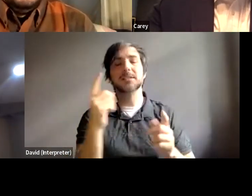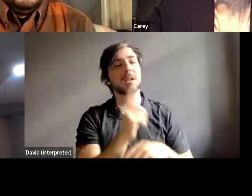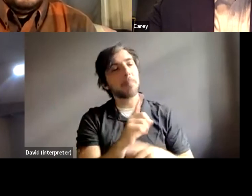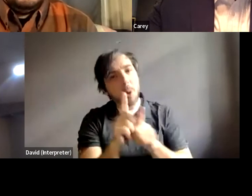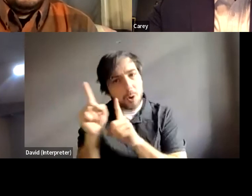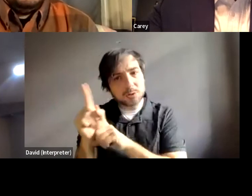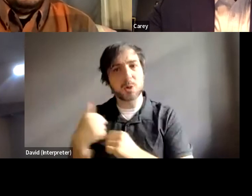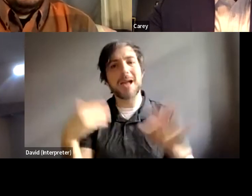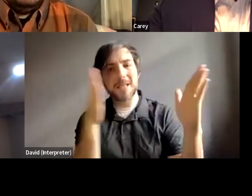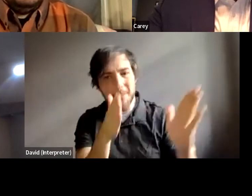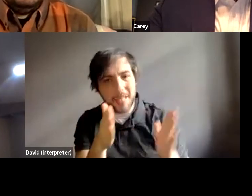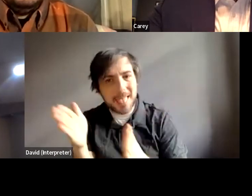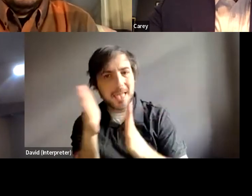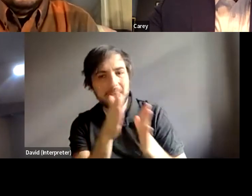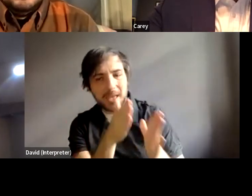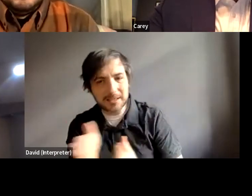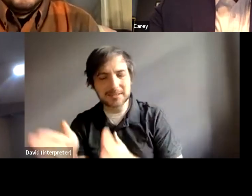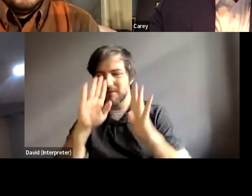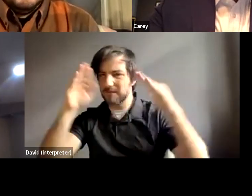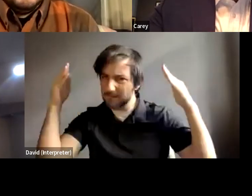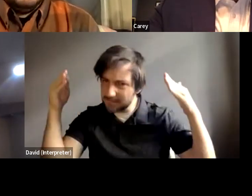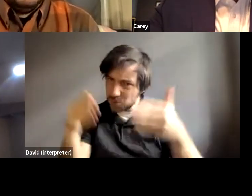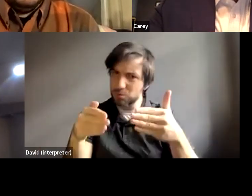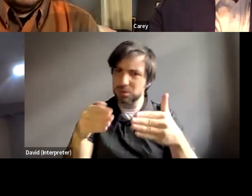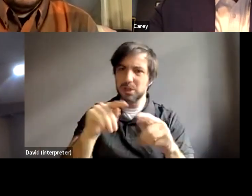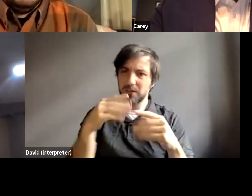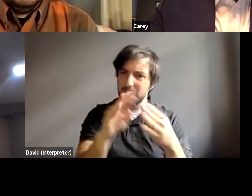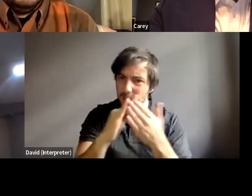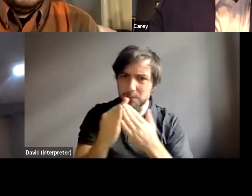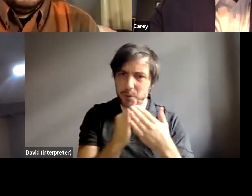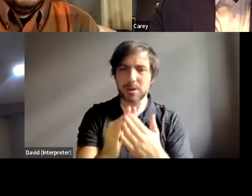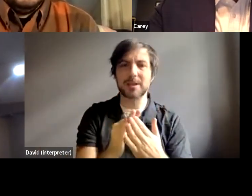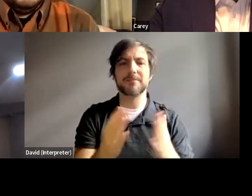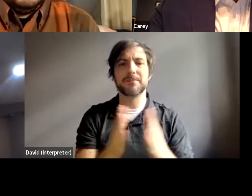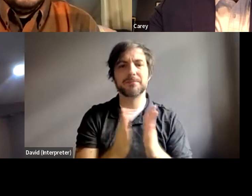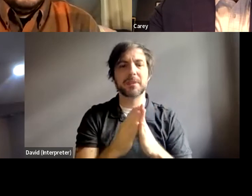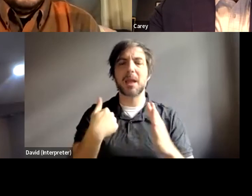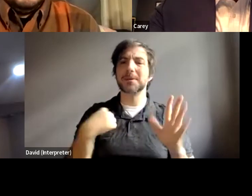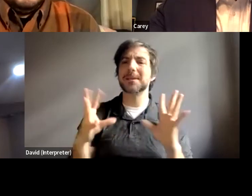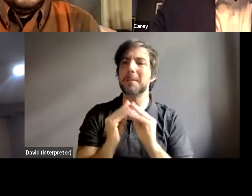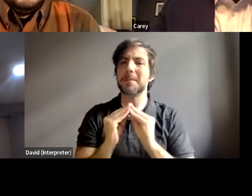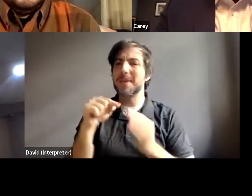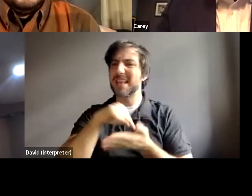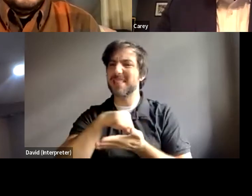really focus on the community. I know something that I have been in meetings for this week is that the PHRU Blues in